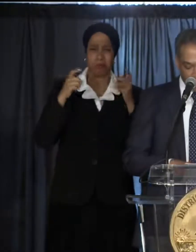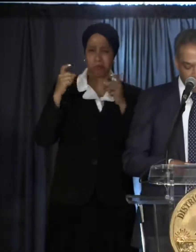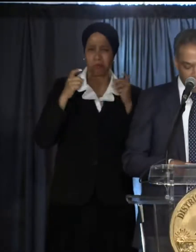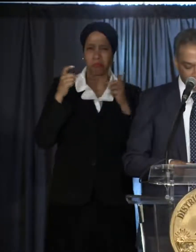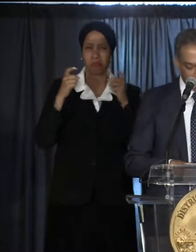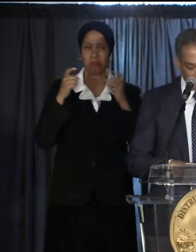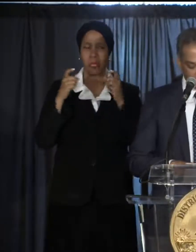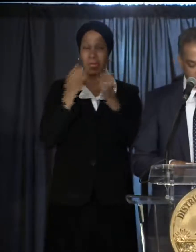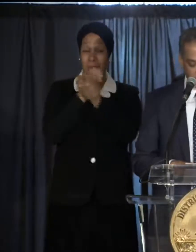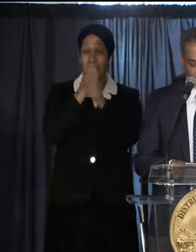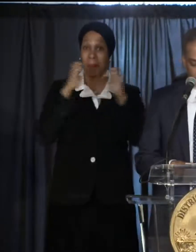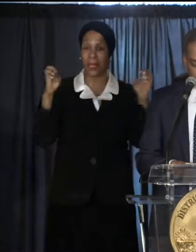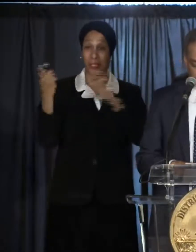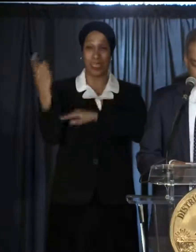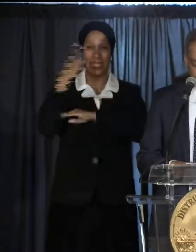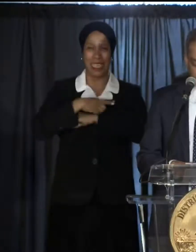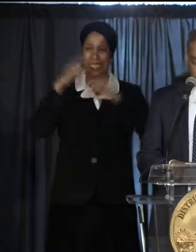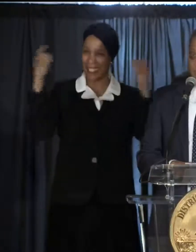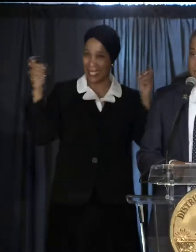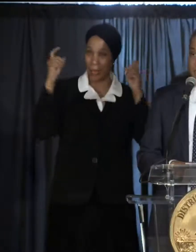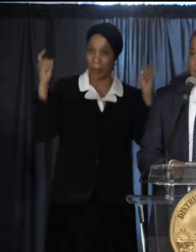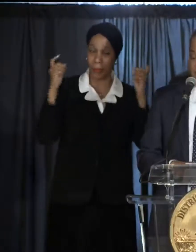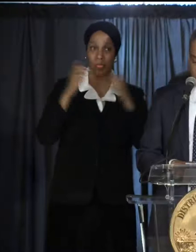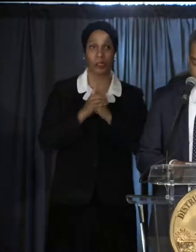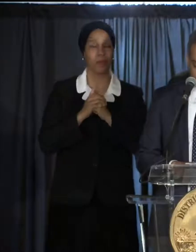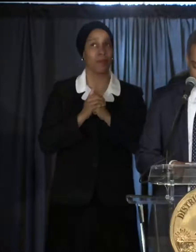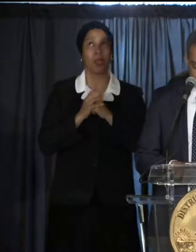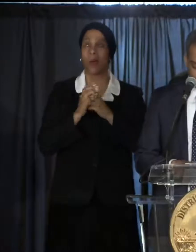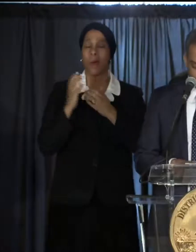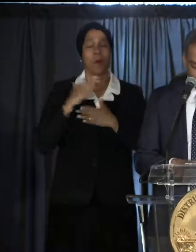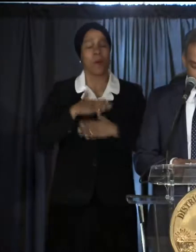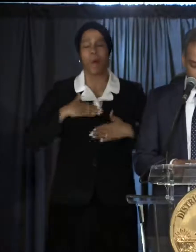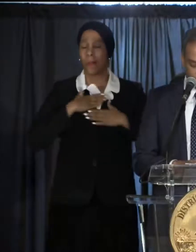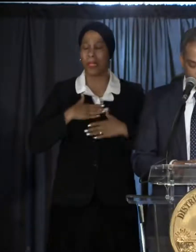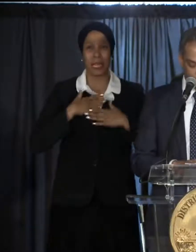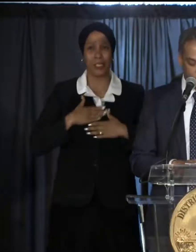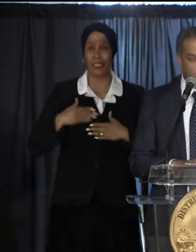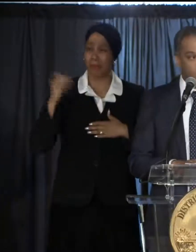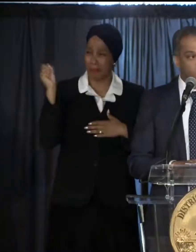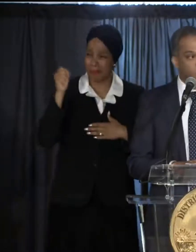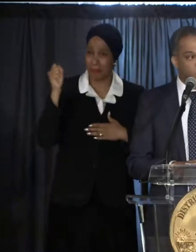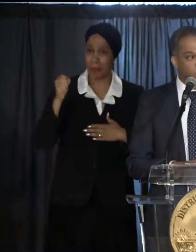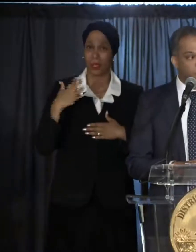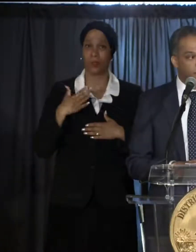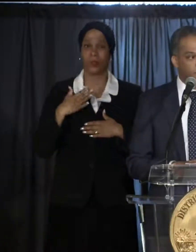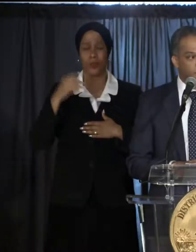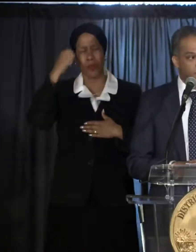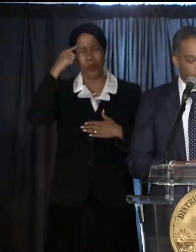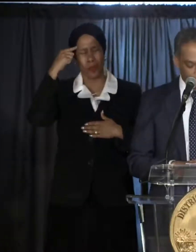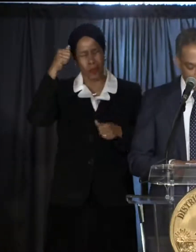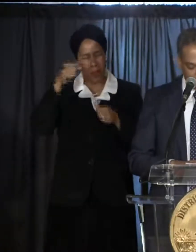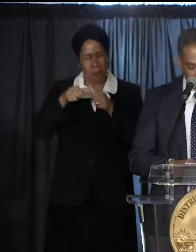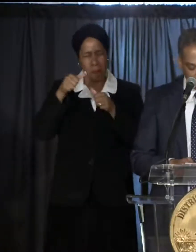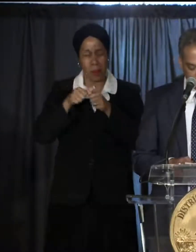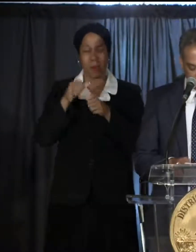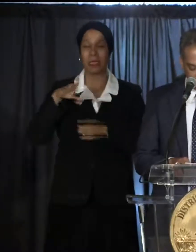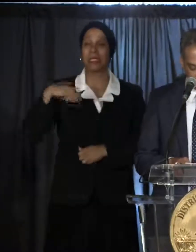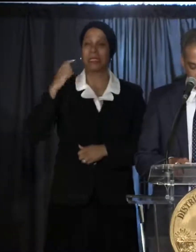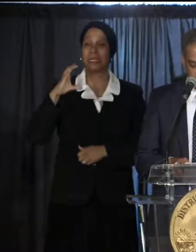THE EMANCIPATION DAY CELEBRATIONS IT IS SUCH A PLEASURE TO BE HERE WITH YOU TO CELEBRATE D.C. EMANCIPATION DAY